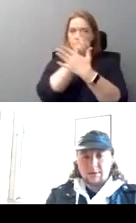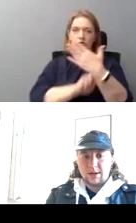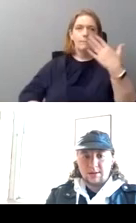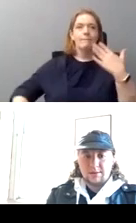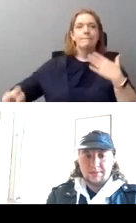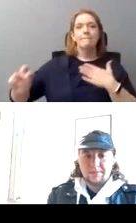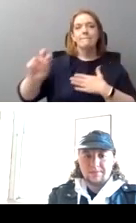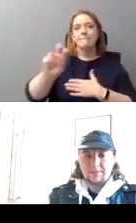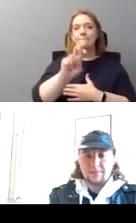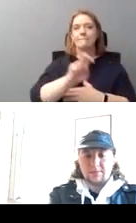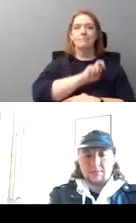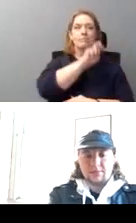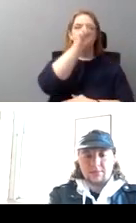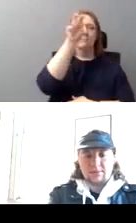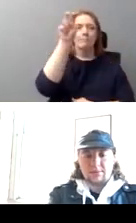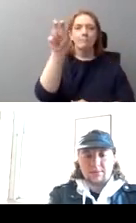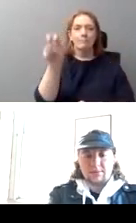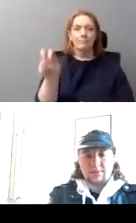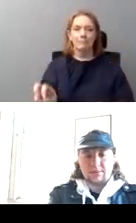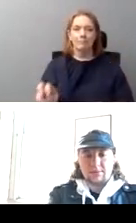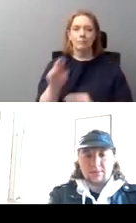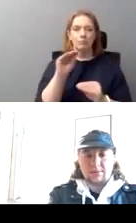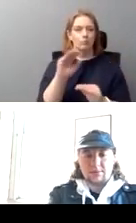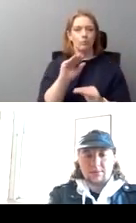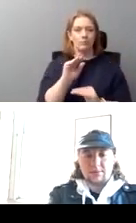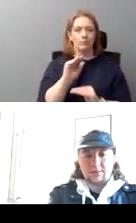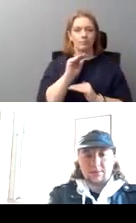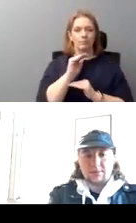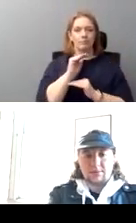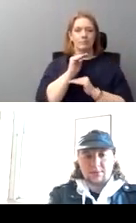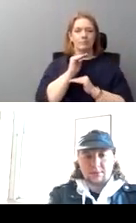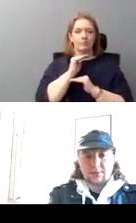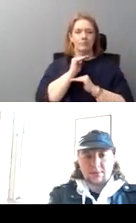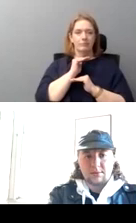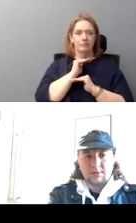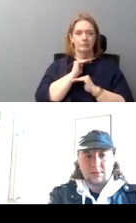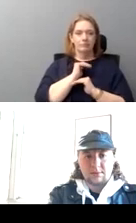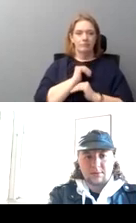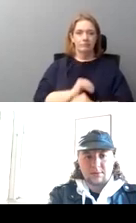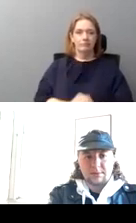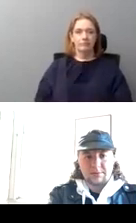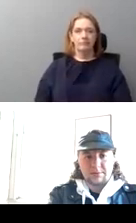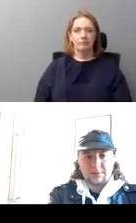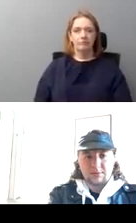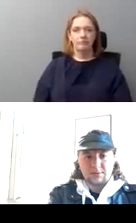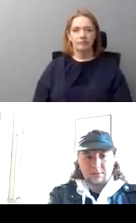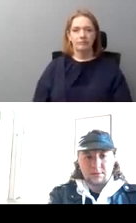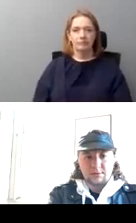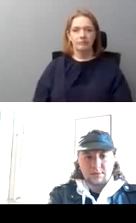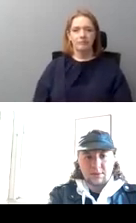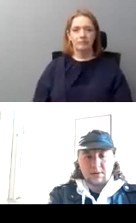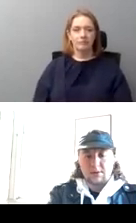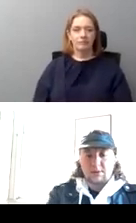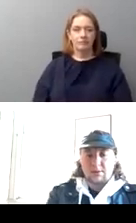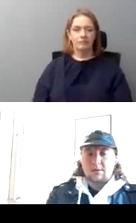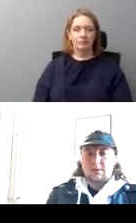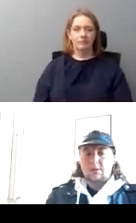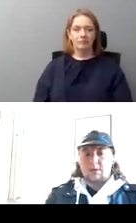place.